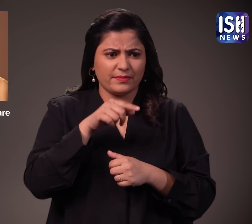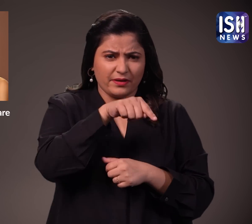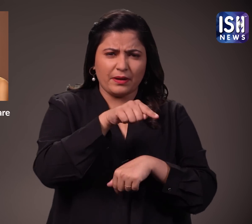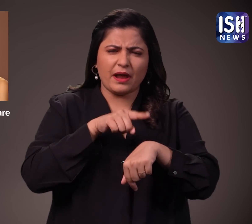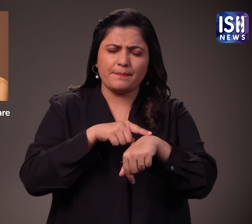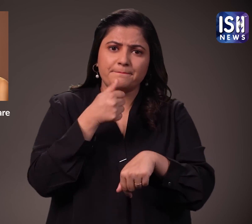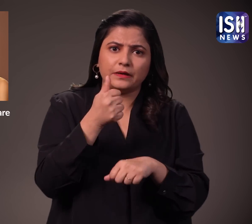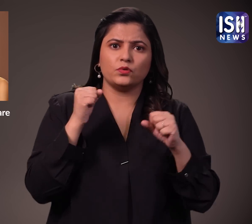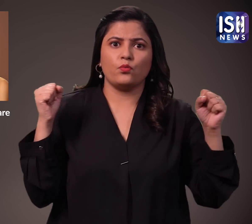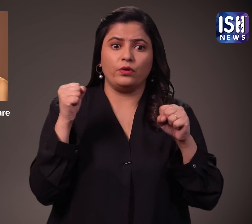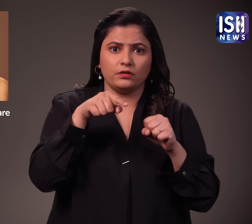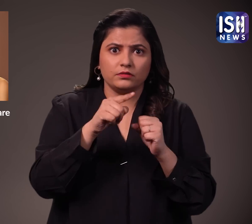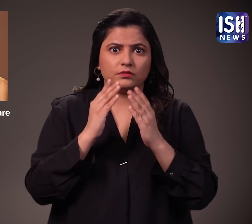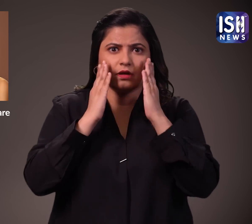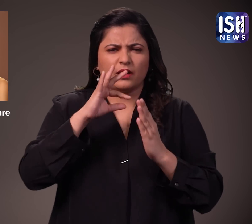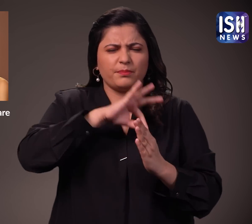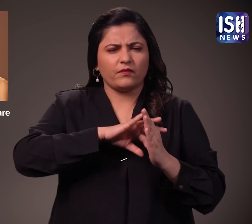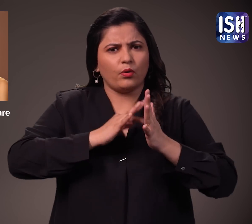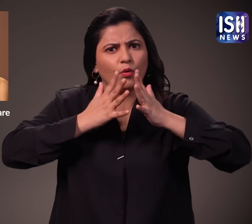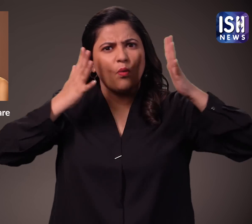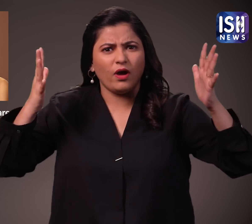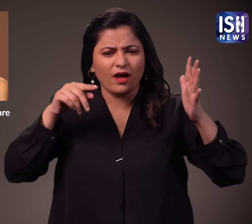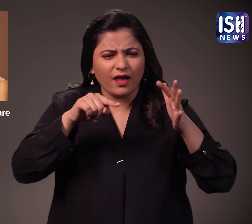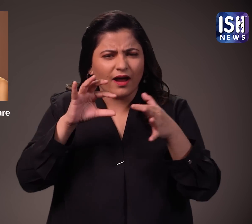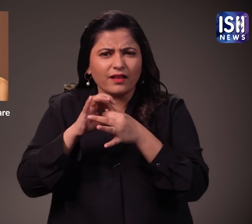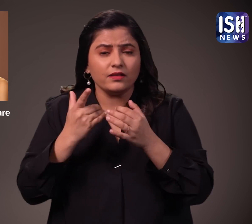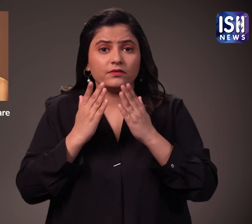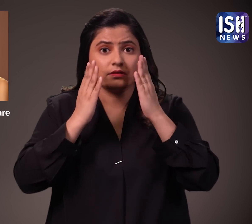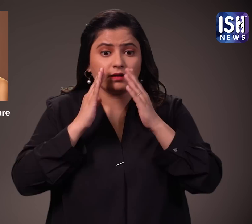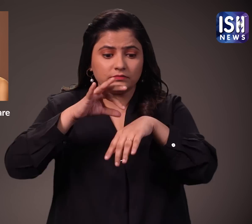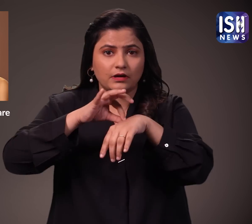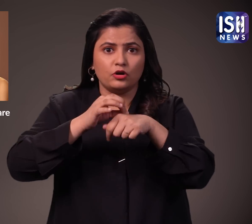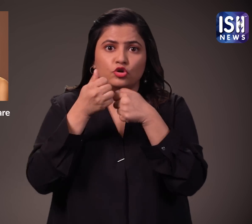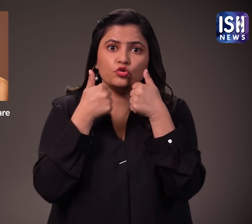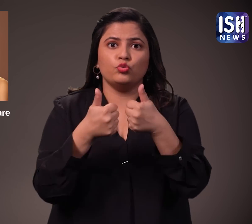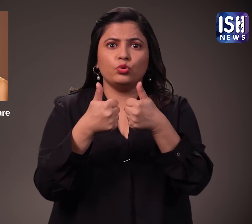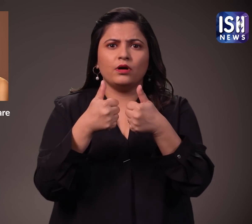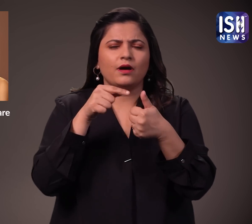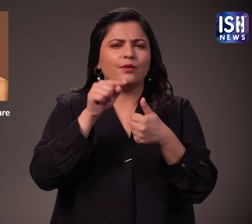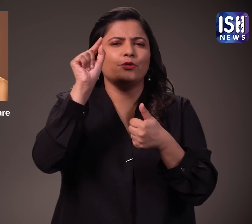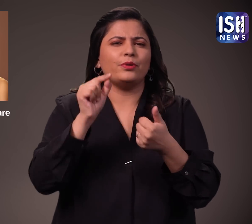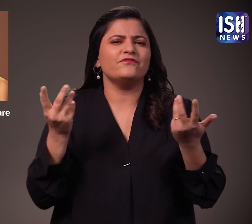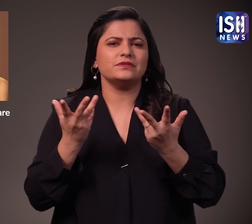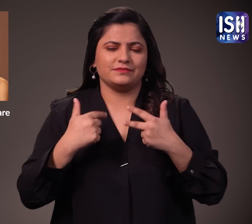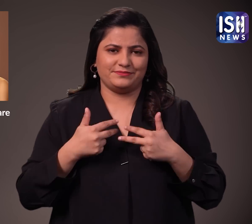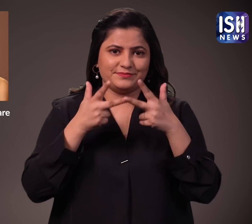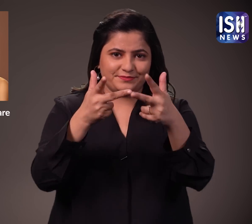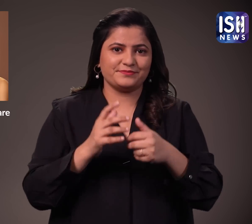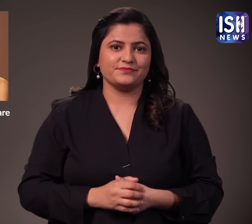Ghee is very good for the skin, especially in winter. Let me tell you